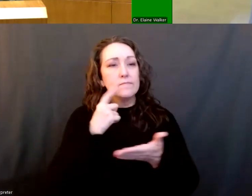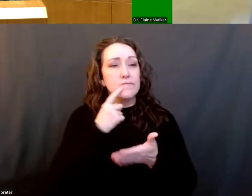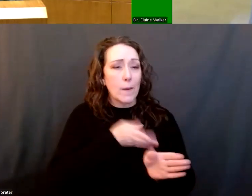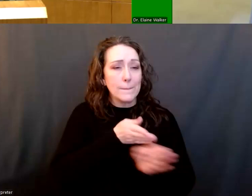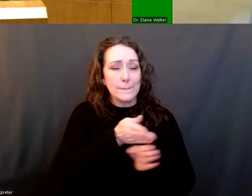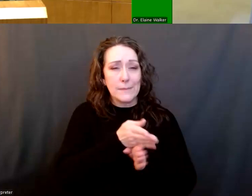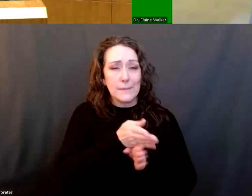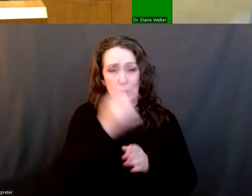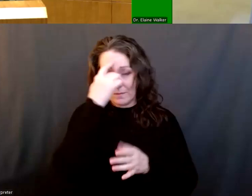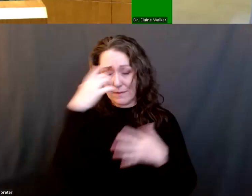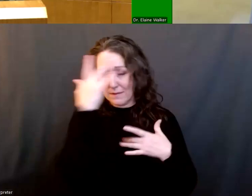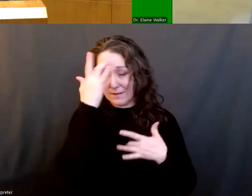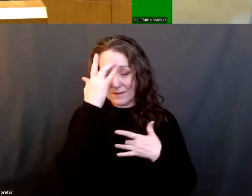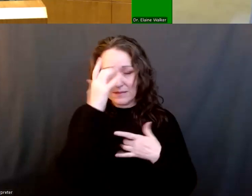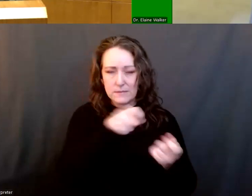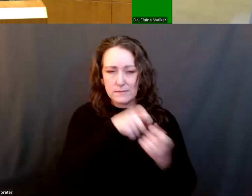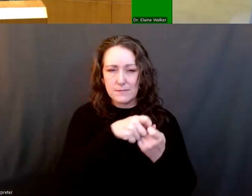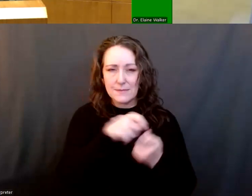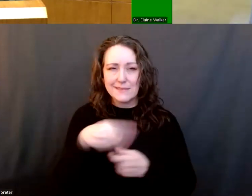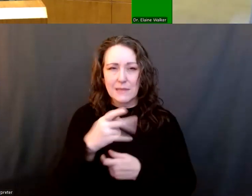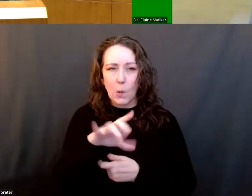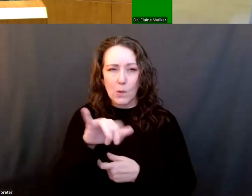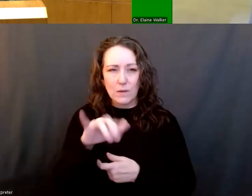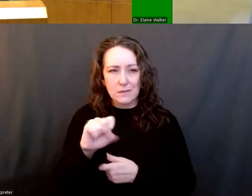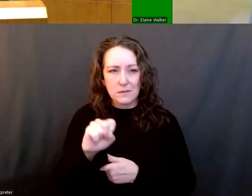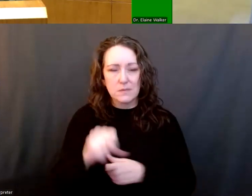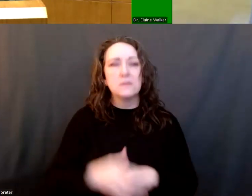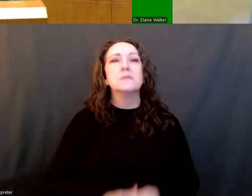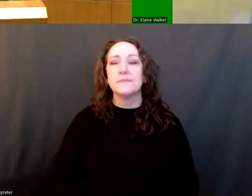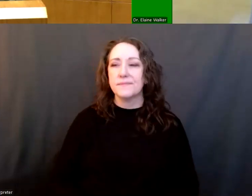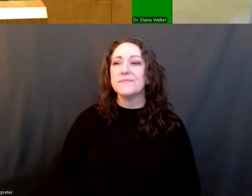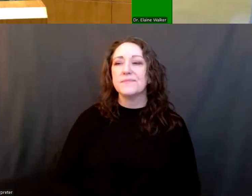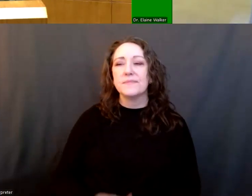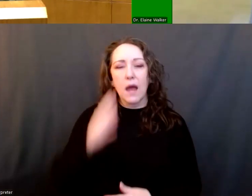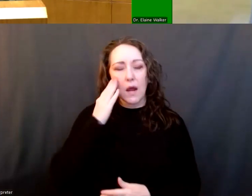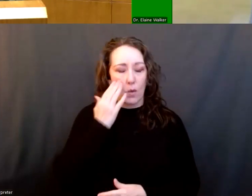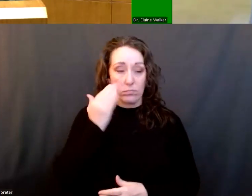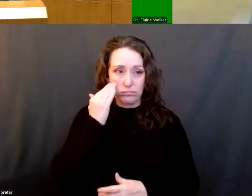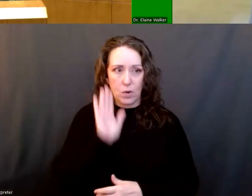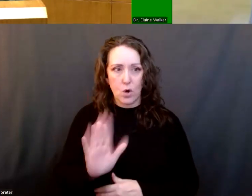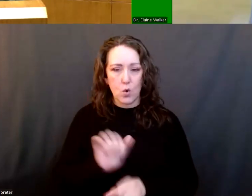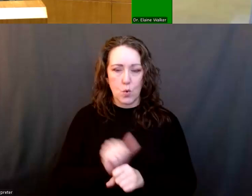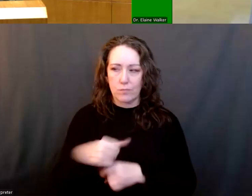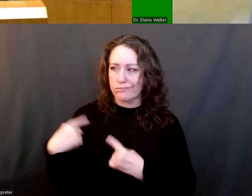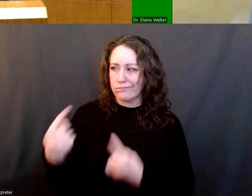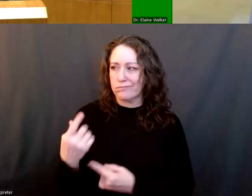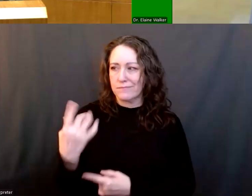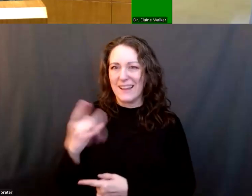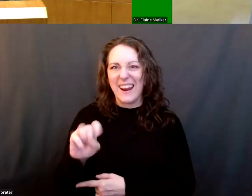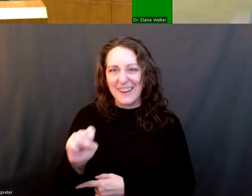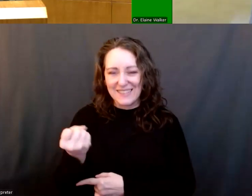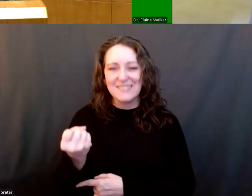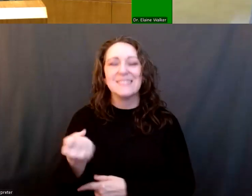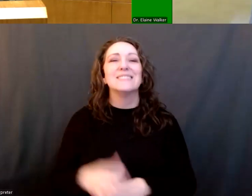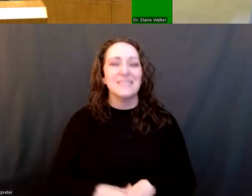psychosis and uh I know her I've been aware of her work for since the 80s and it's certainly caught